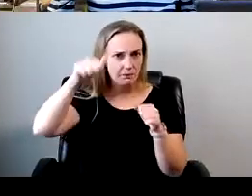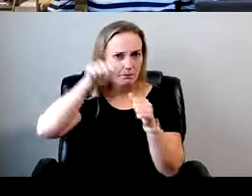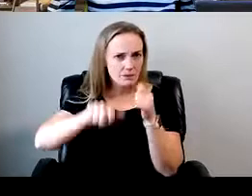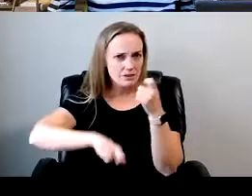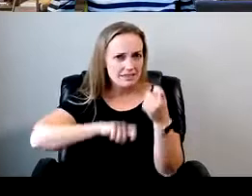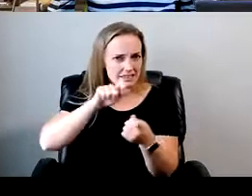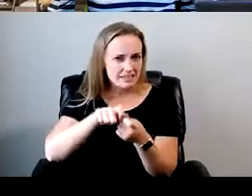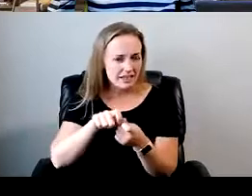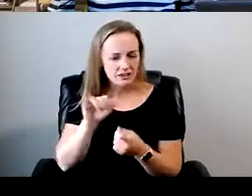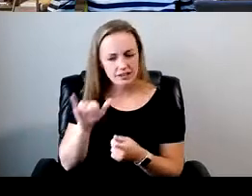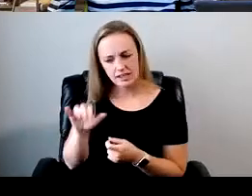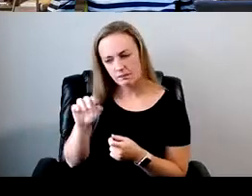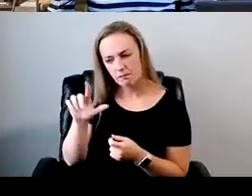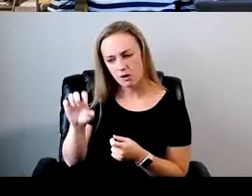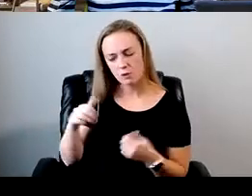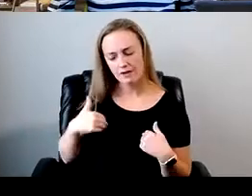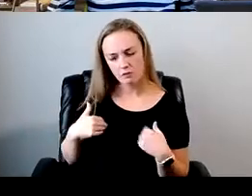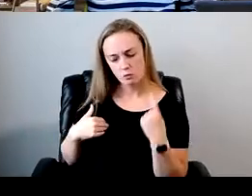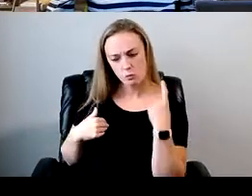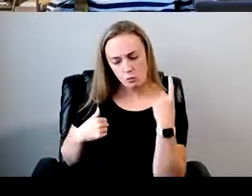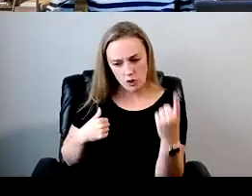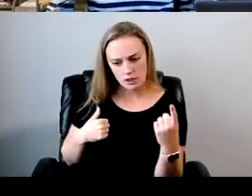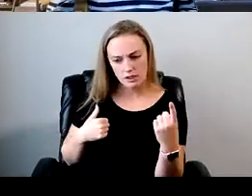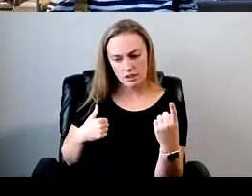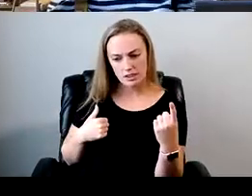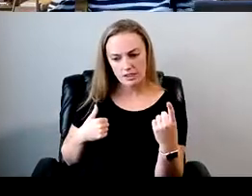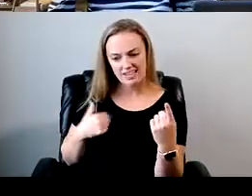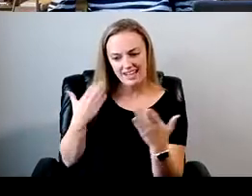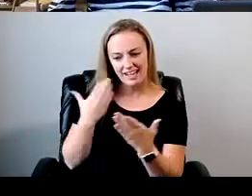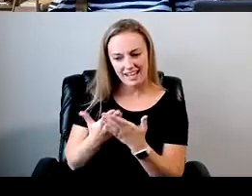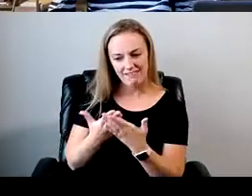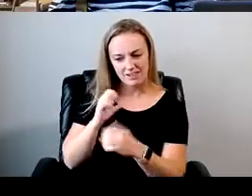there was like one evidence-based program in this area,